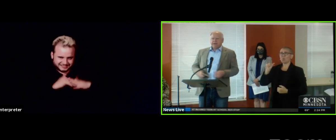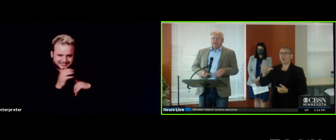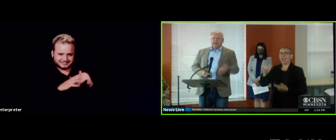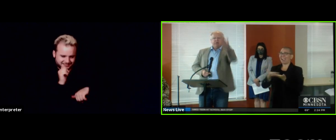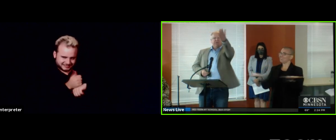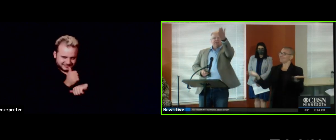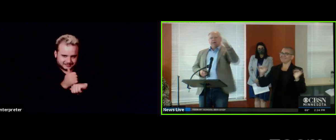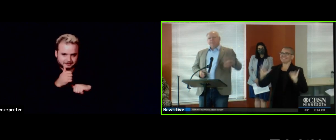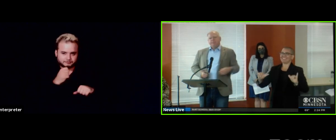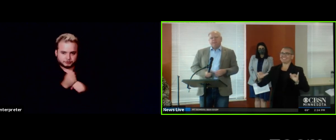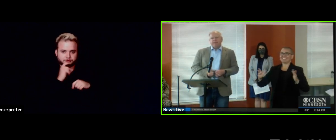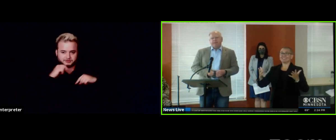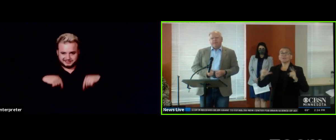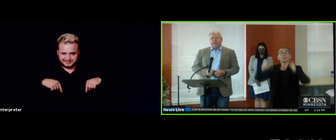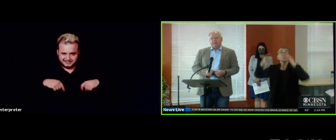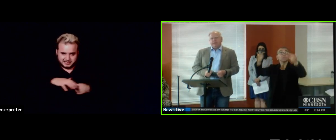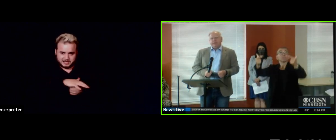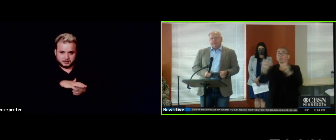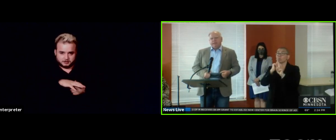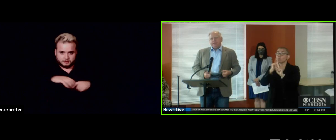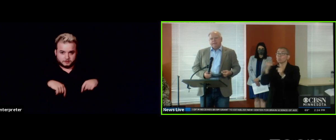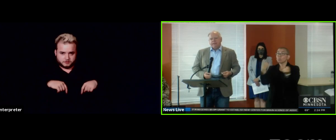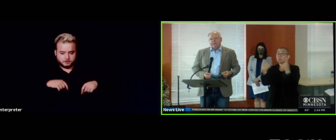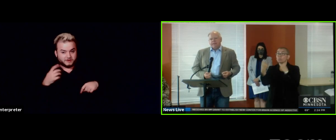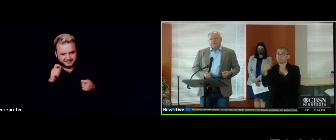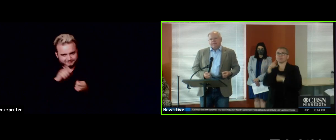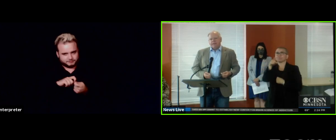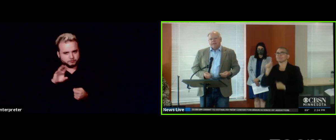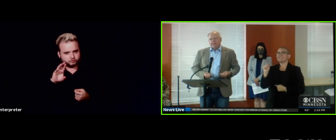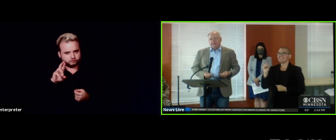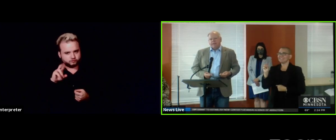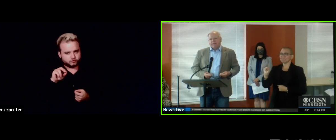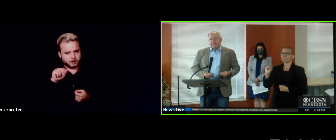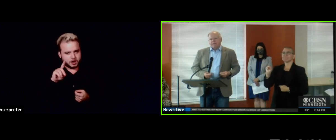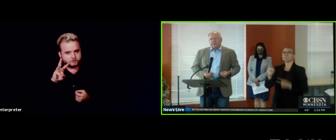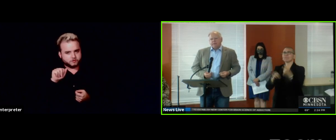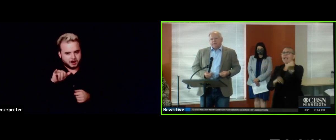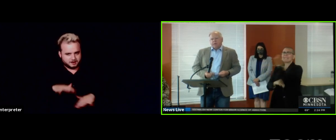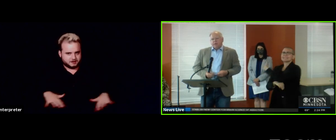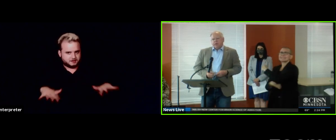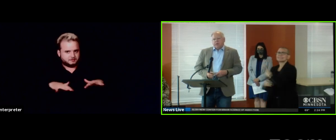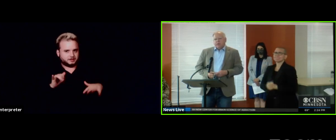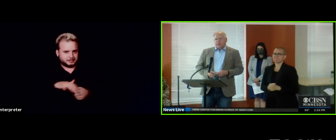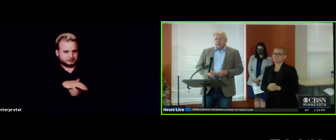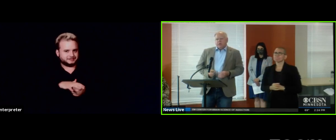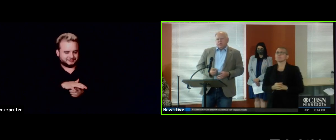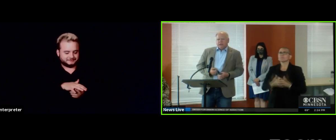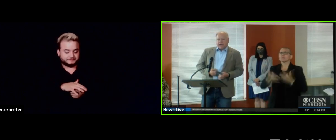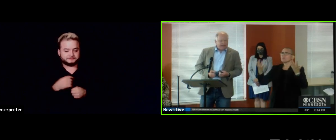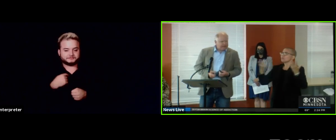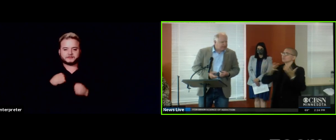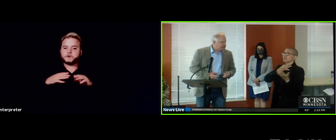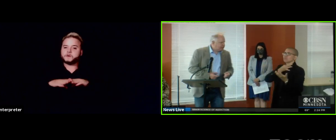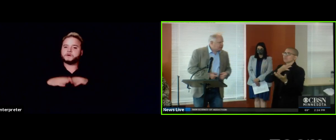I’m glad to take any questions. Tom, yeah. [off-mic “Why are people are evicted from their houses?”] Governor Walz: And I can let the Commissioner